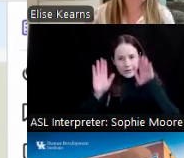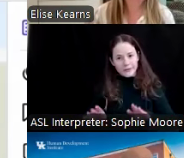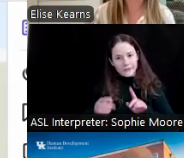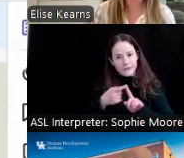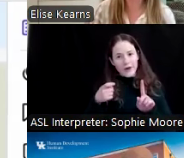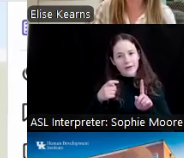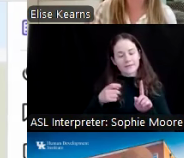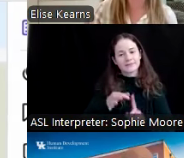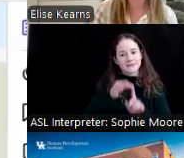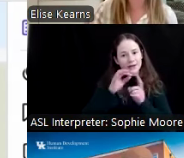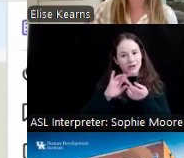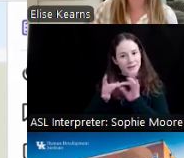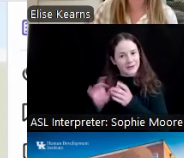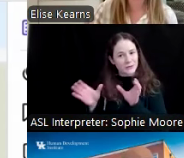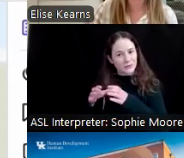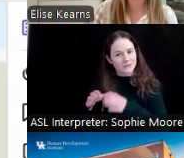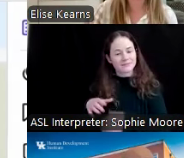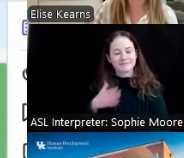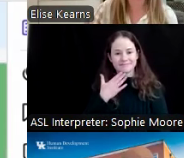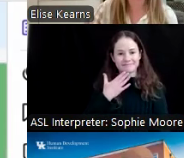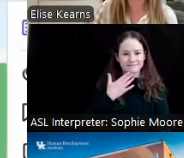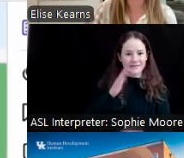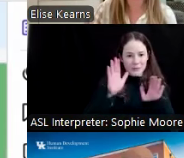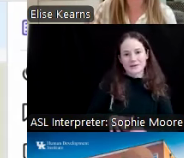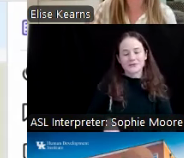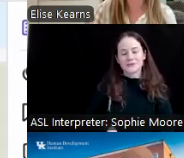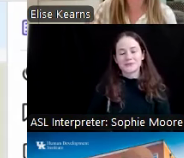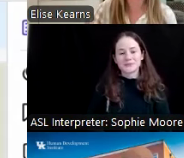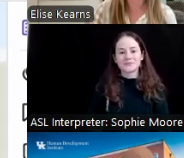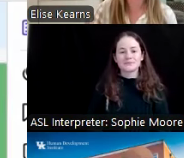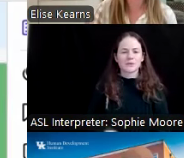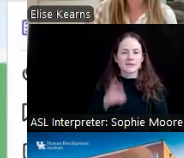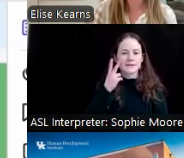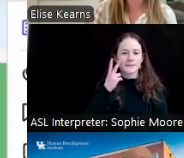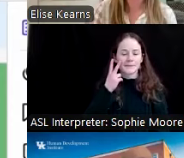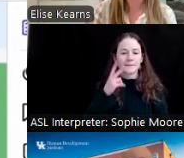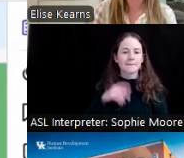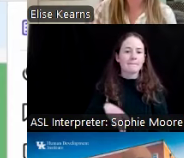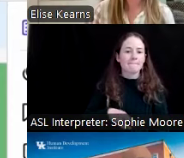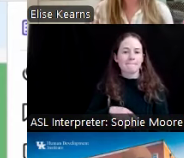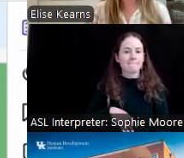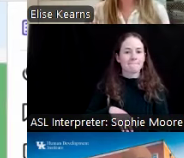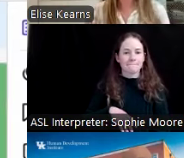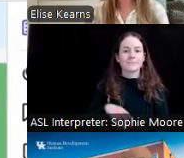group. So let me see here. All right. So the goal of fit five,